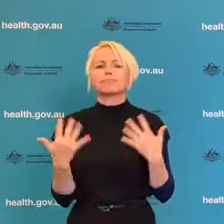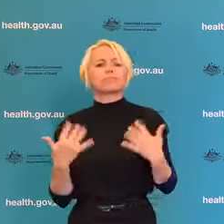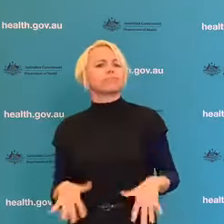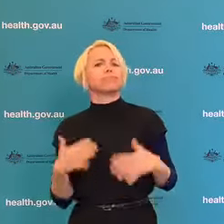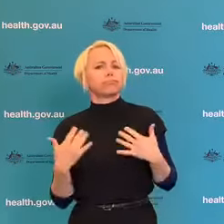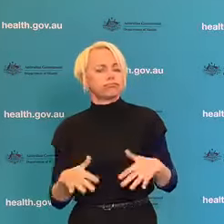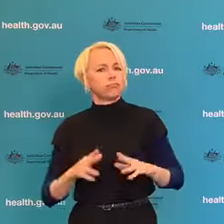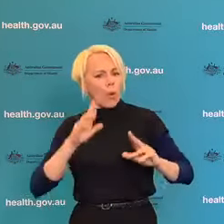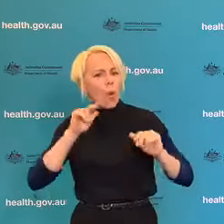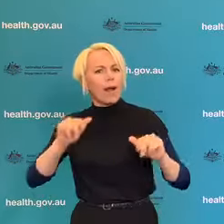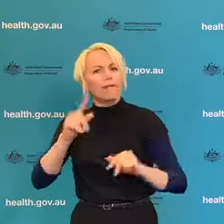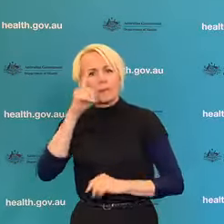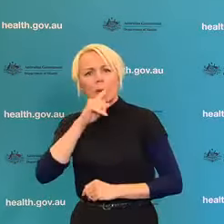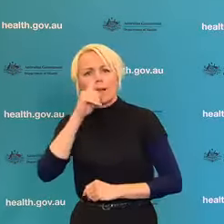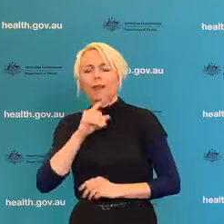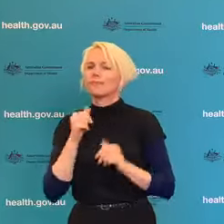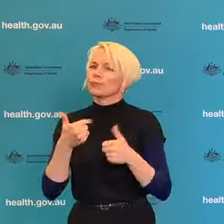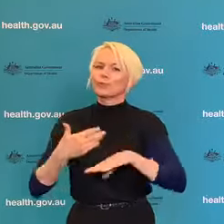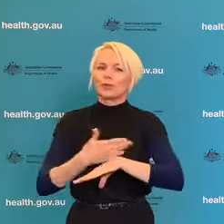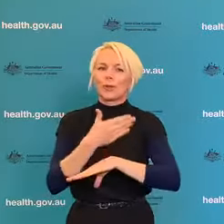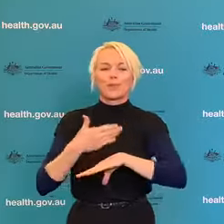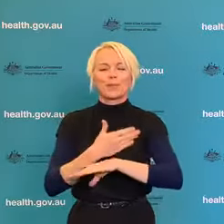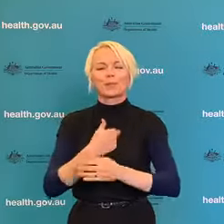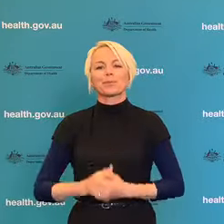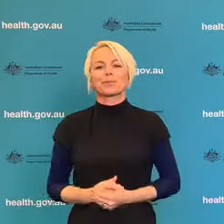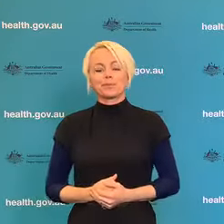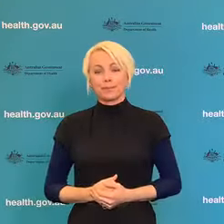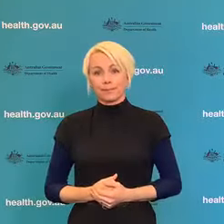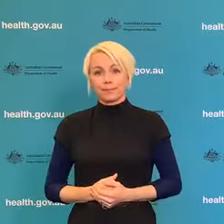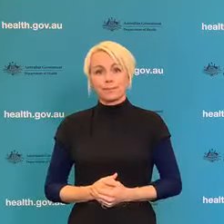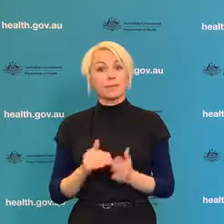every day. I'll go to the case numbers today. So